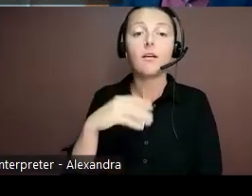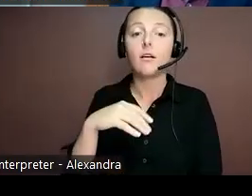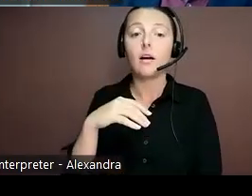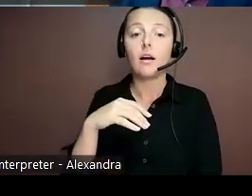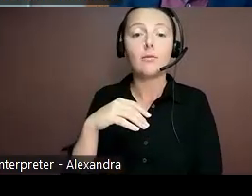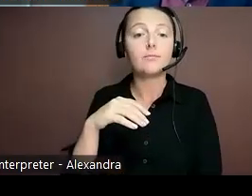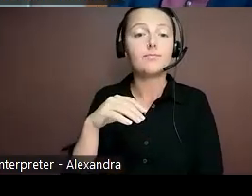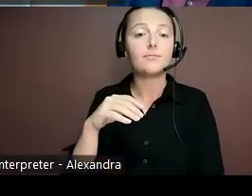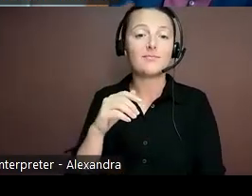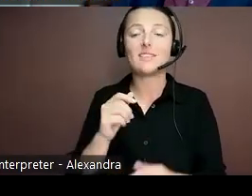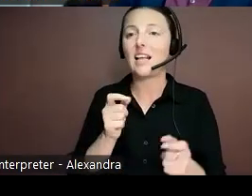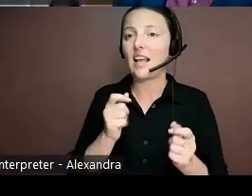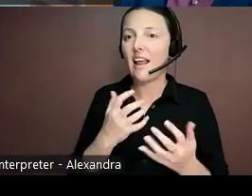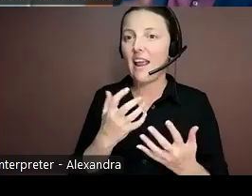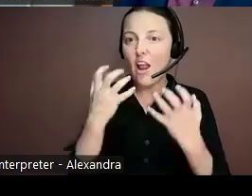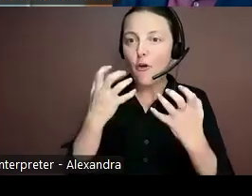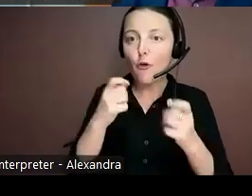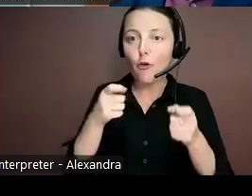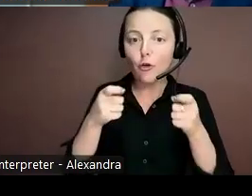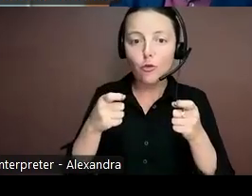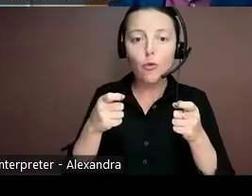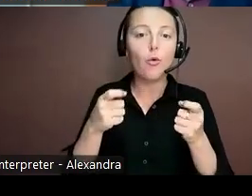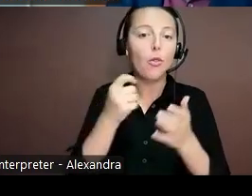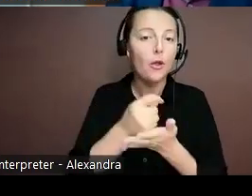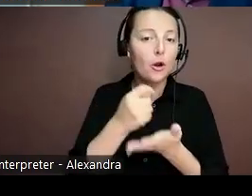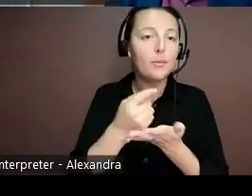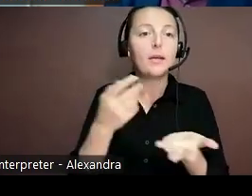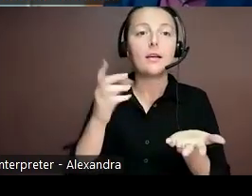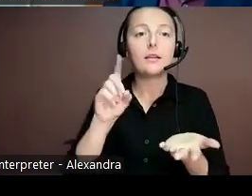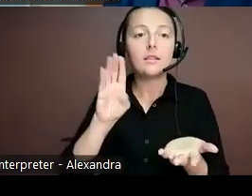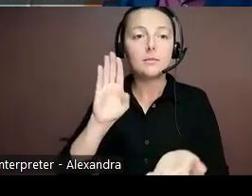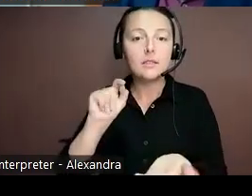management. Uh those will include the level of observations that uh patients are being